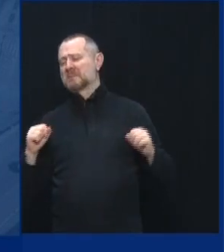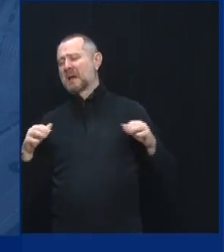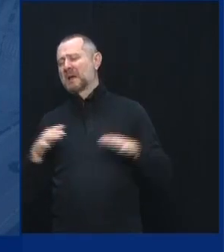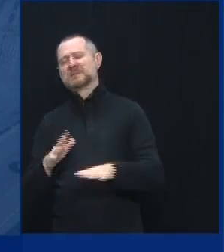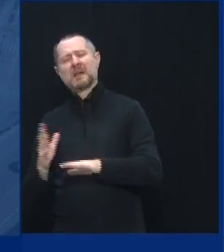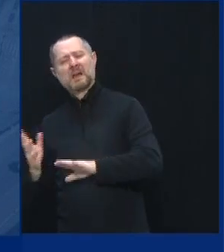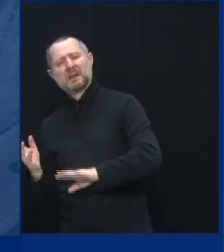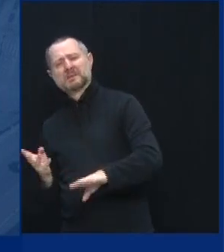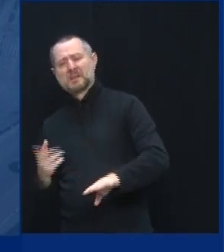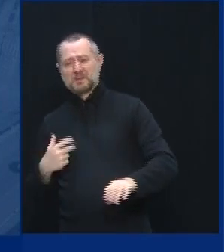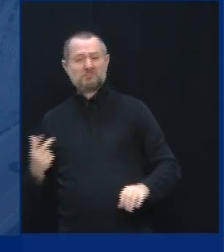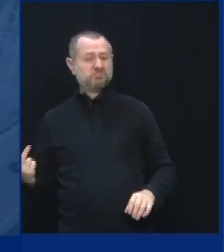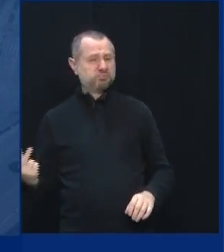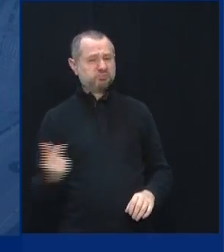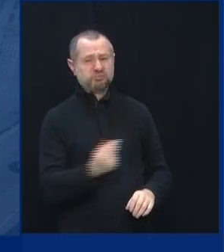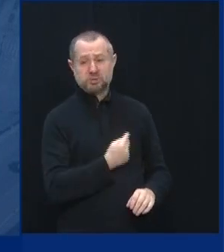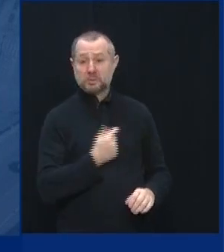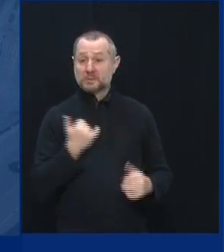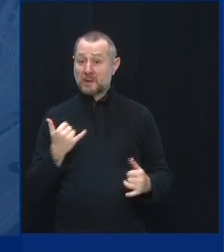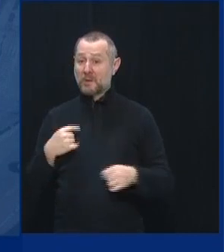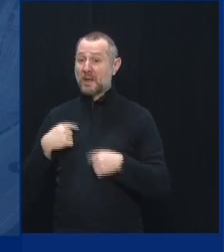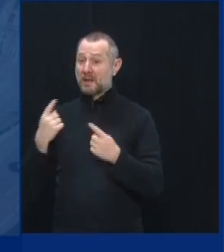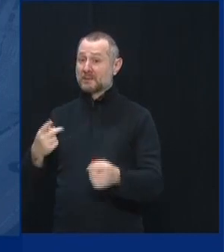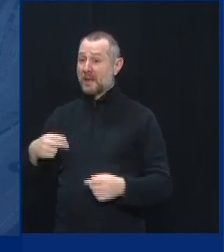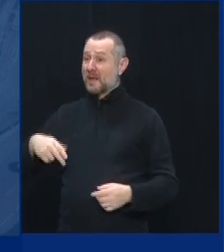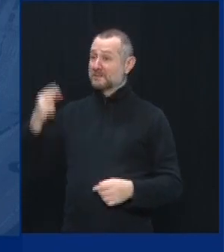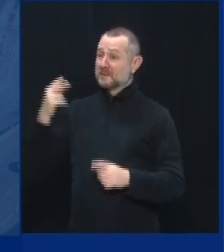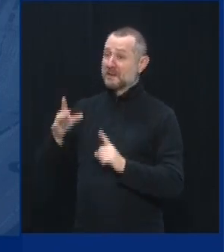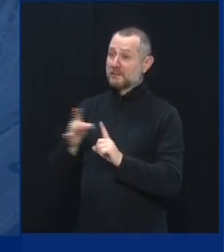SO WE ARE USING THE YANKY STADIUM DEMONSTRATION TO SEE HOW THAT WORKS.